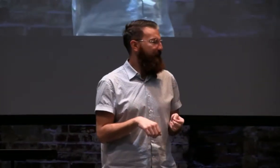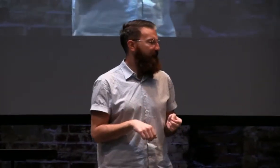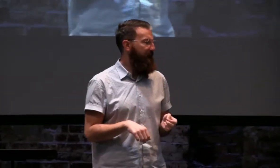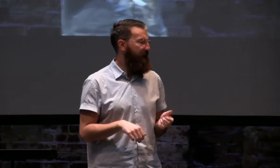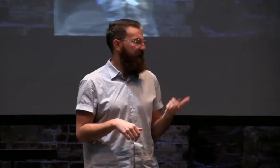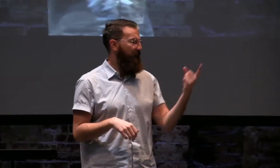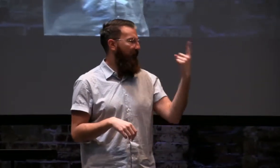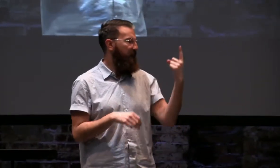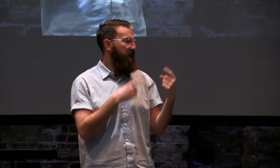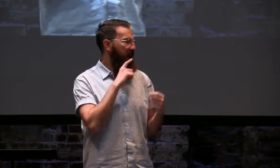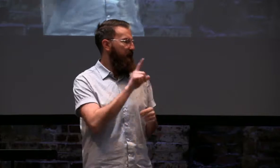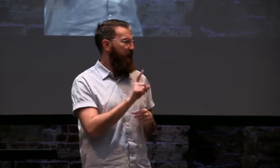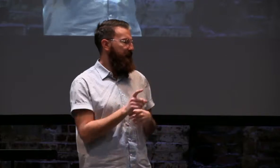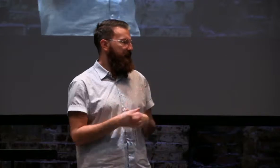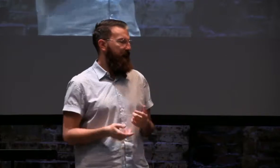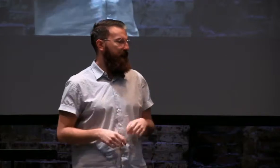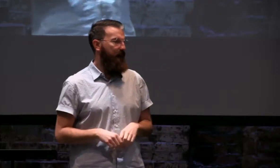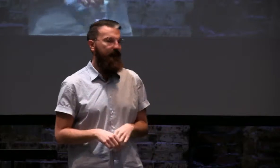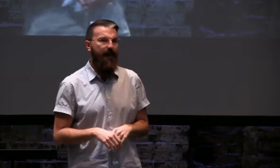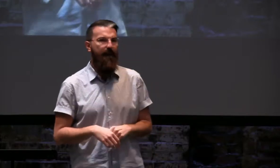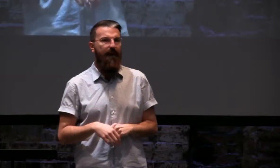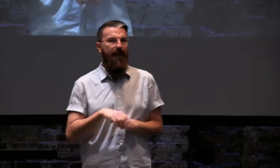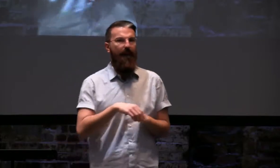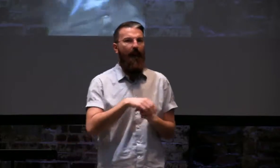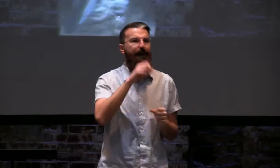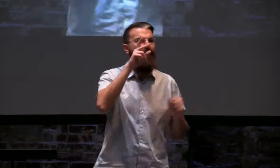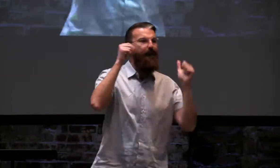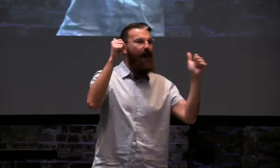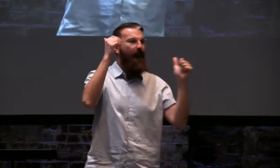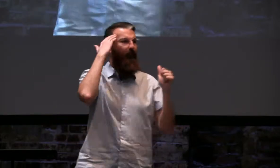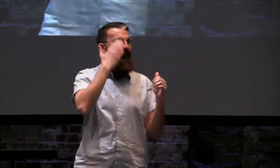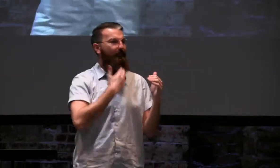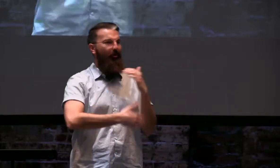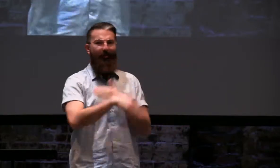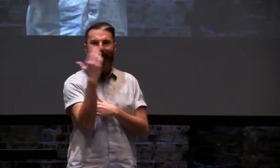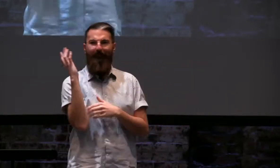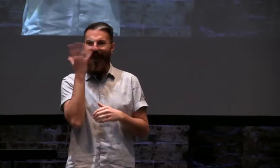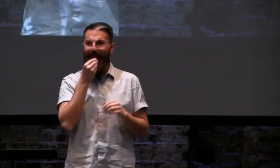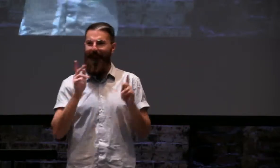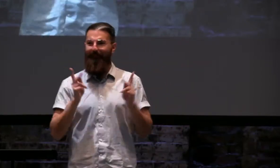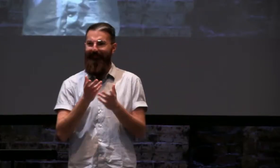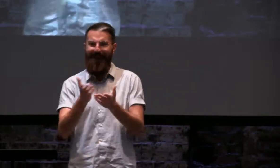[Male Interpreter 2] Yes. Yes, that will be nice. Yeah, just give me a signal.